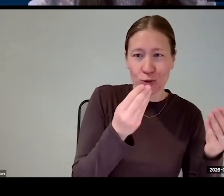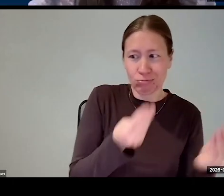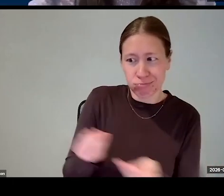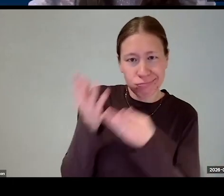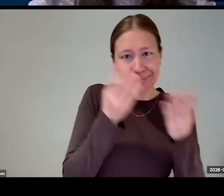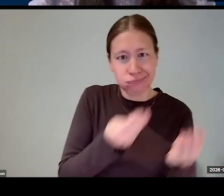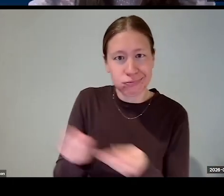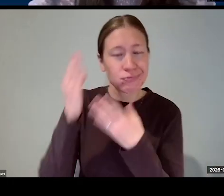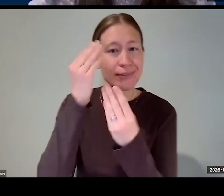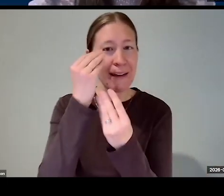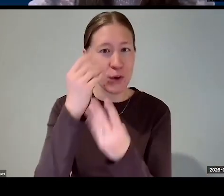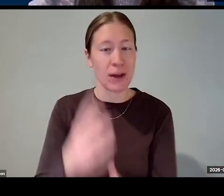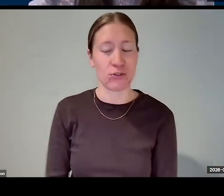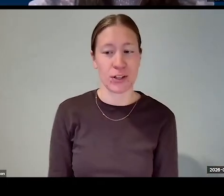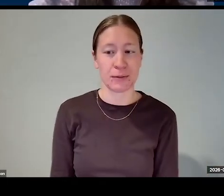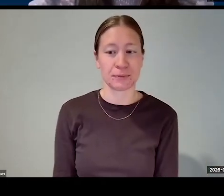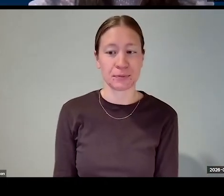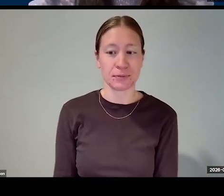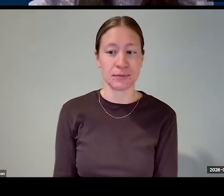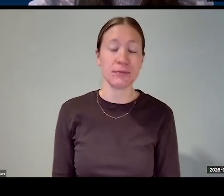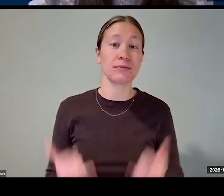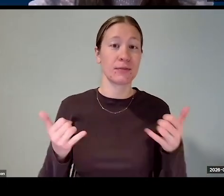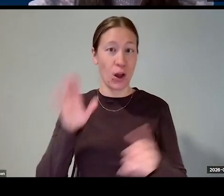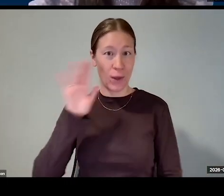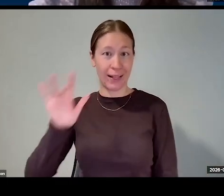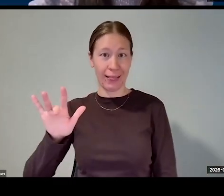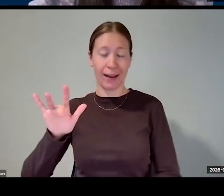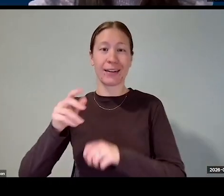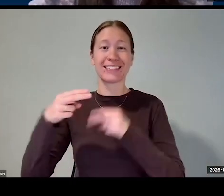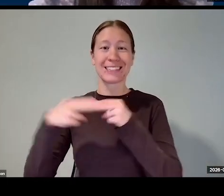So I'm gonna click this slide structure tab in Grackle